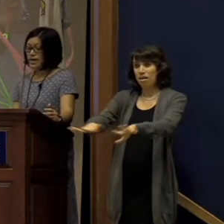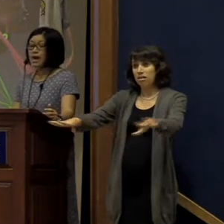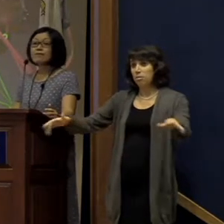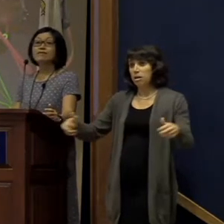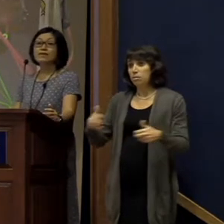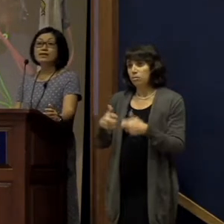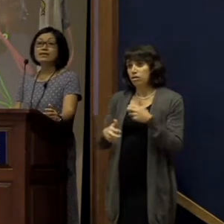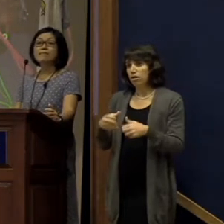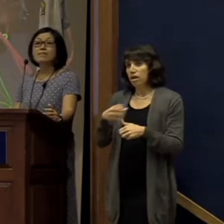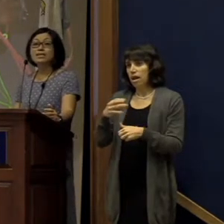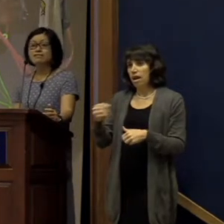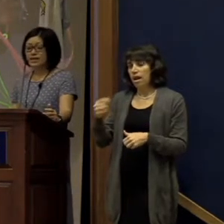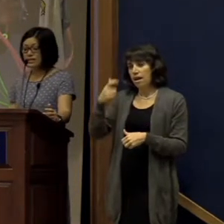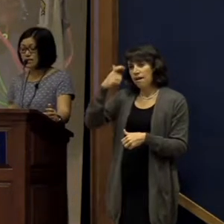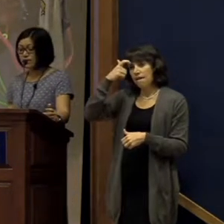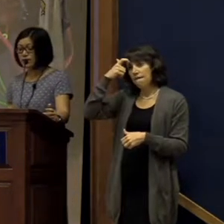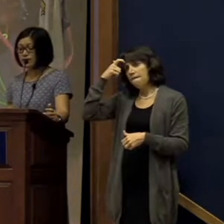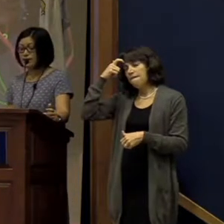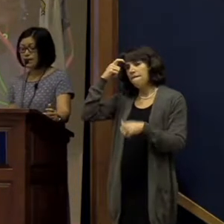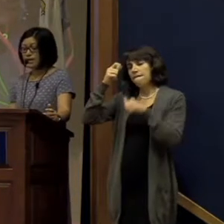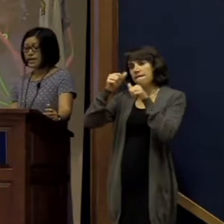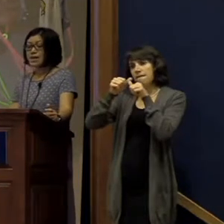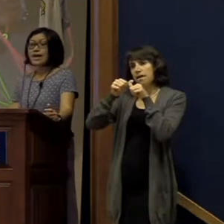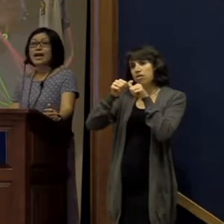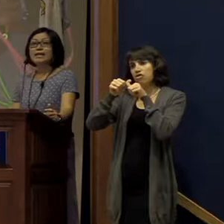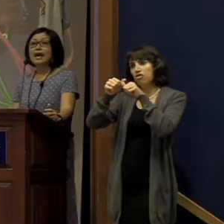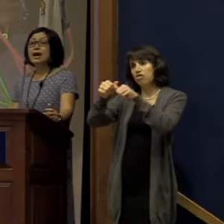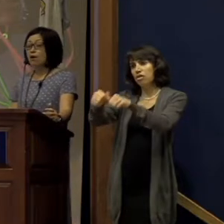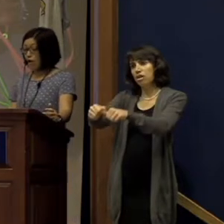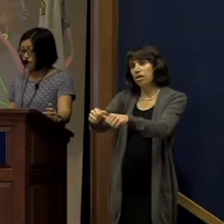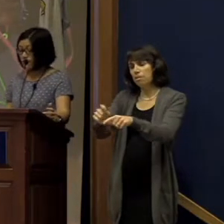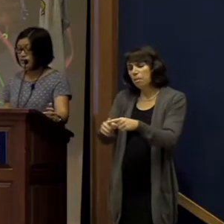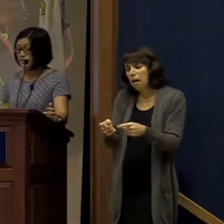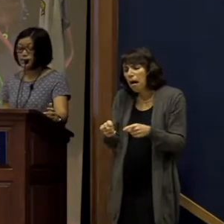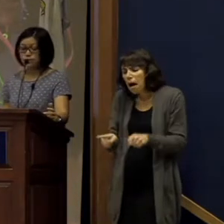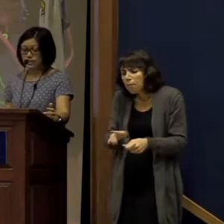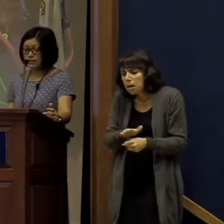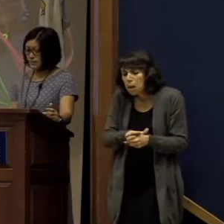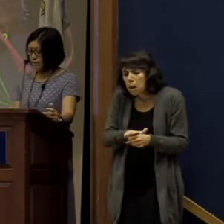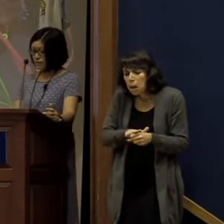However, they manifest locally and are often contextually specific